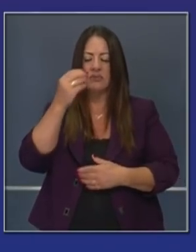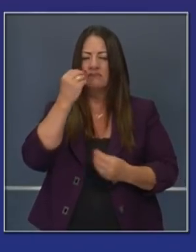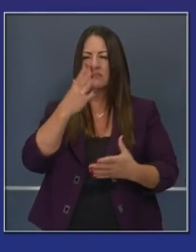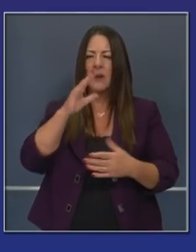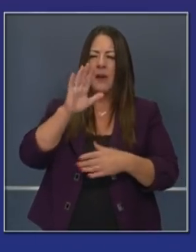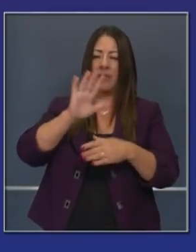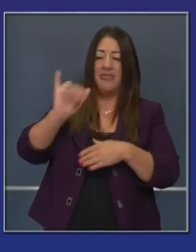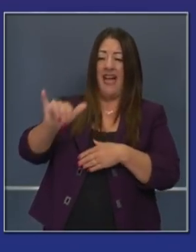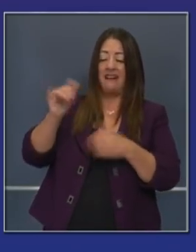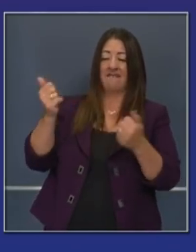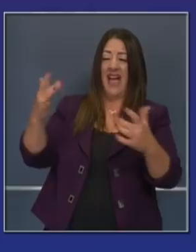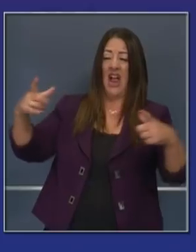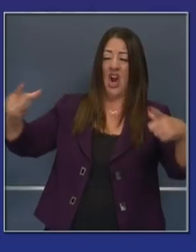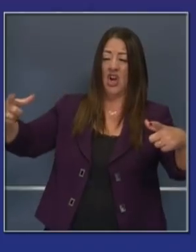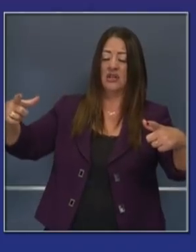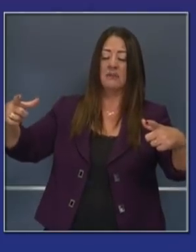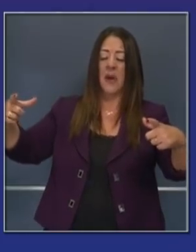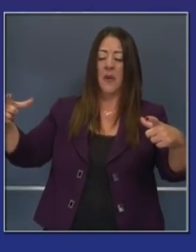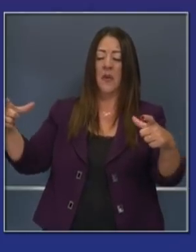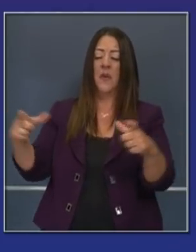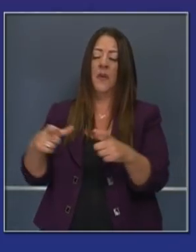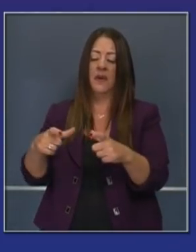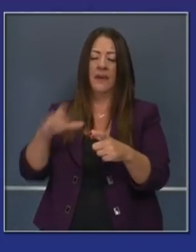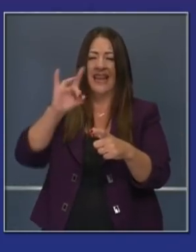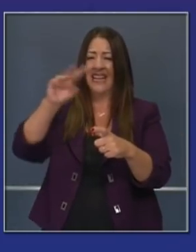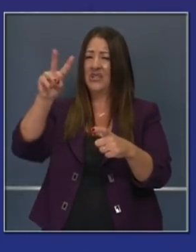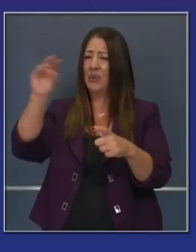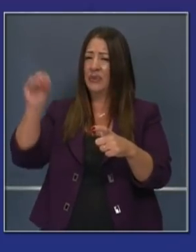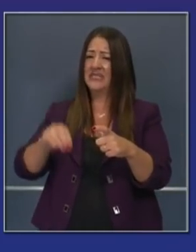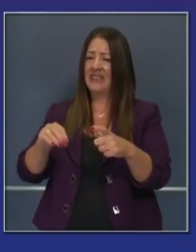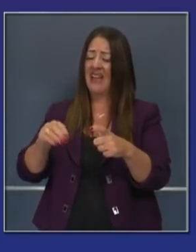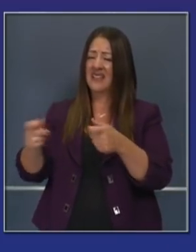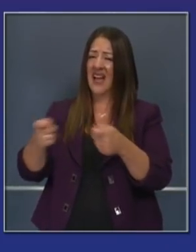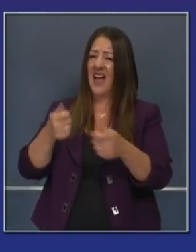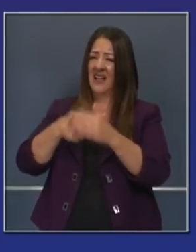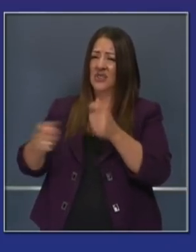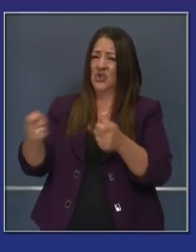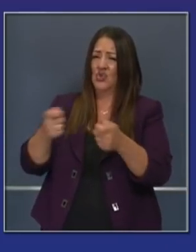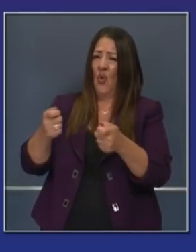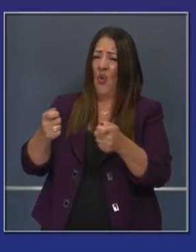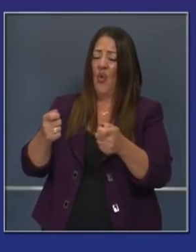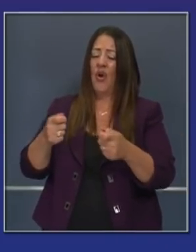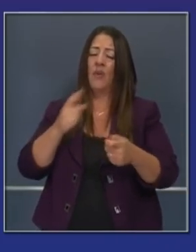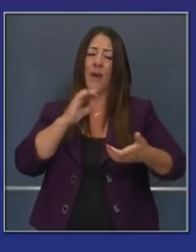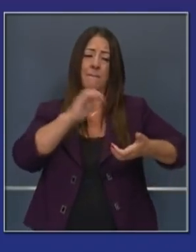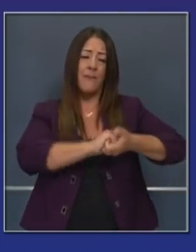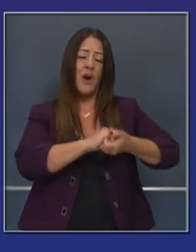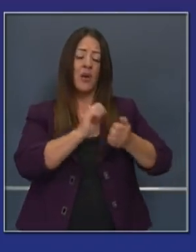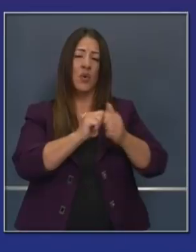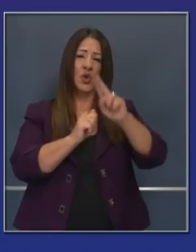THE LARGEST BEING THE AUGUST COMPLEX, OVER A MILLION ACRES. LAST WEEK WE UPDATED YOU 82%